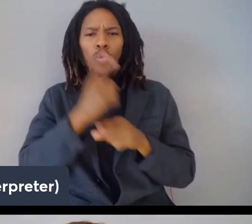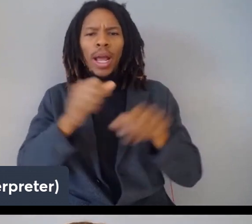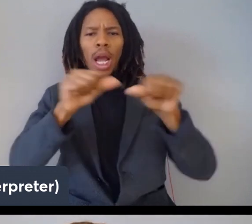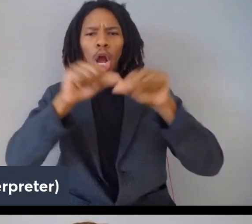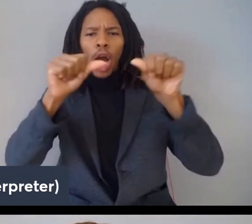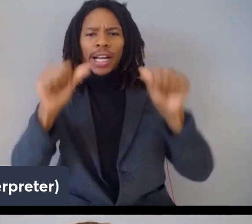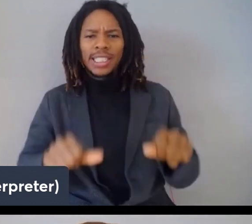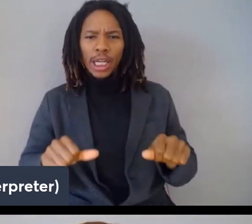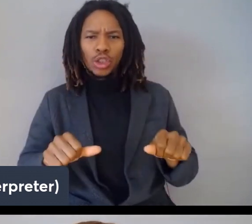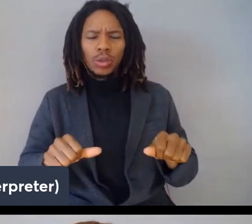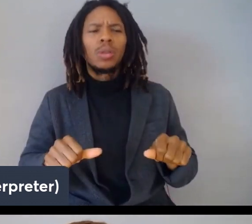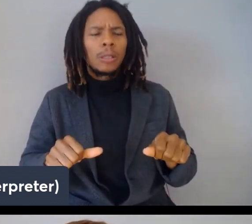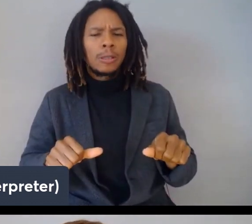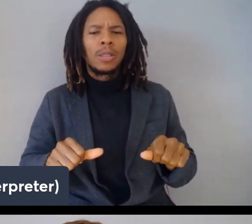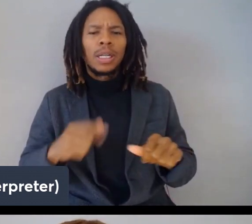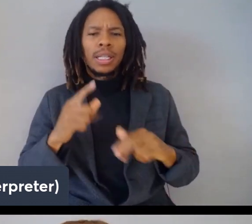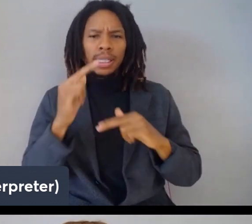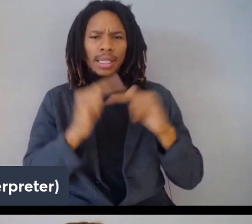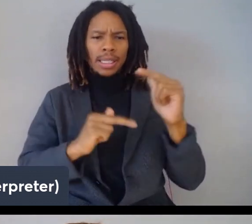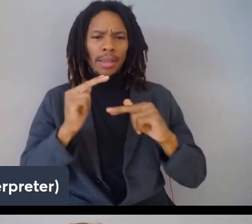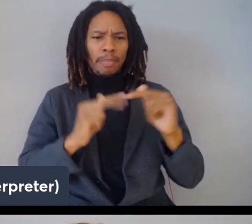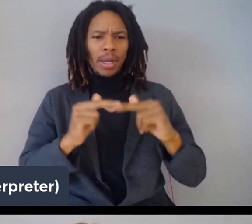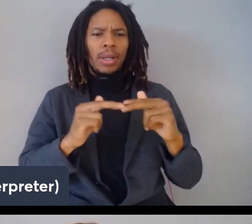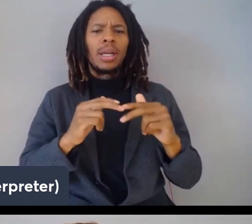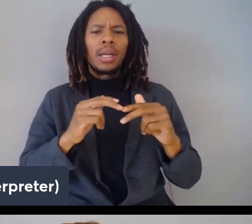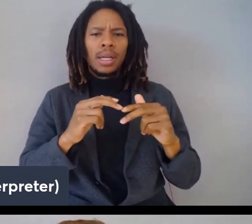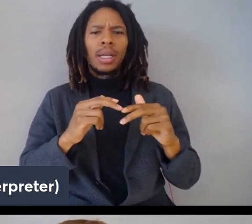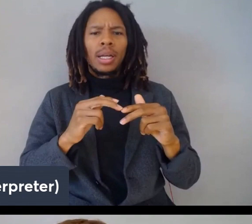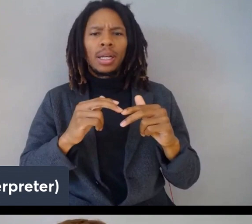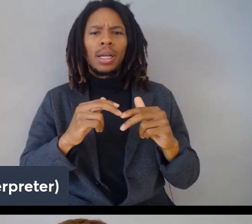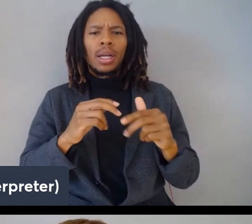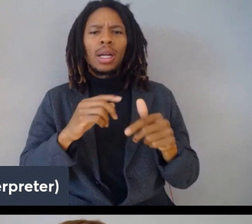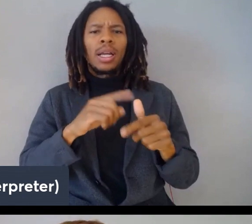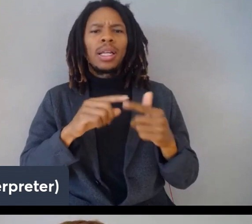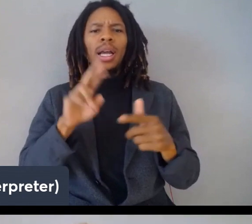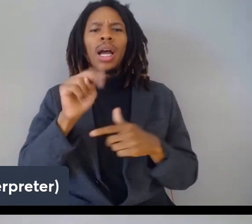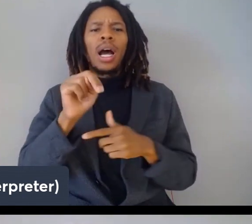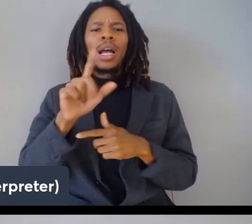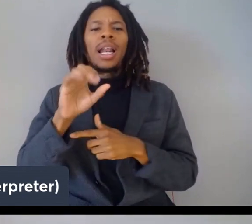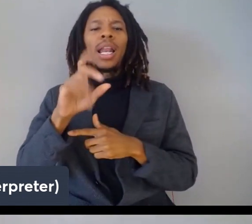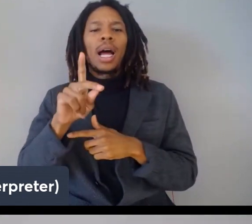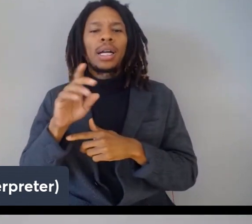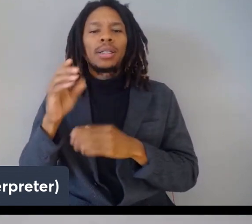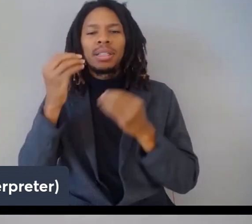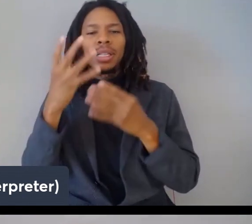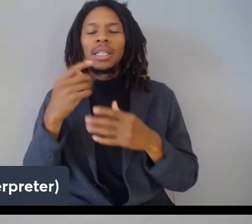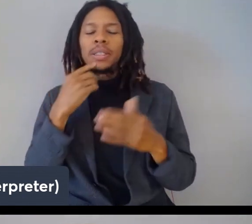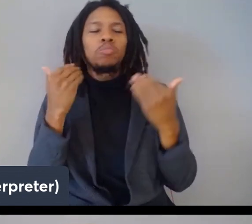like, you know, build it and they will come. They unlock data, they say, "Hey, let me just put data in AWS,